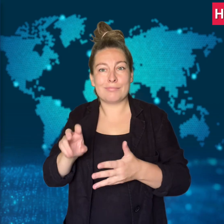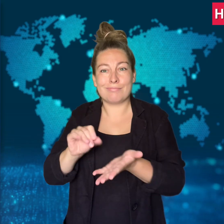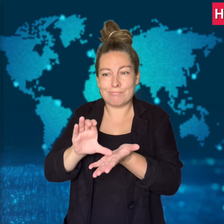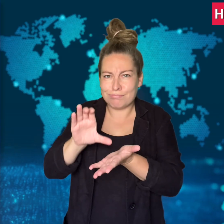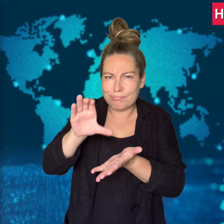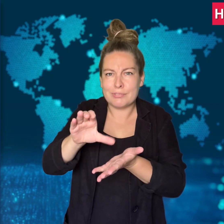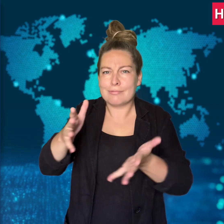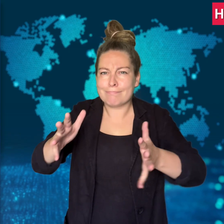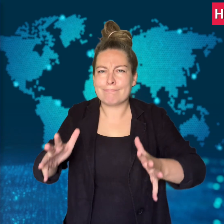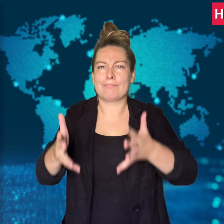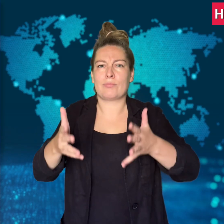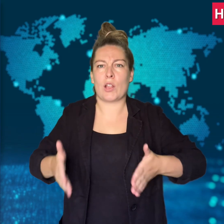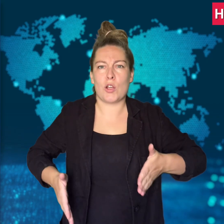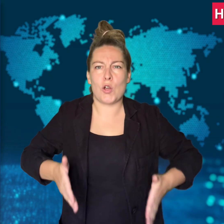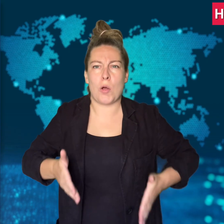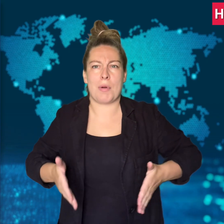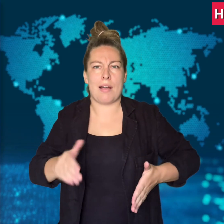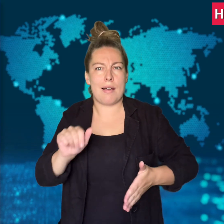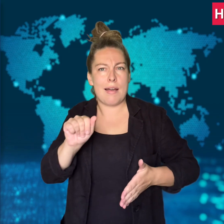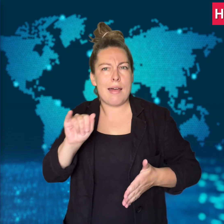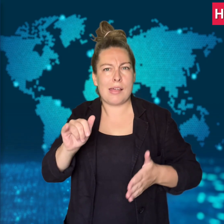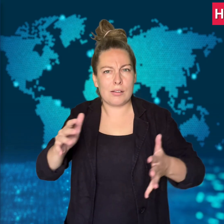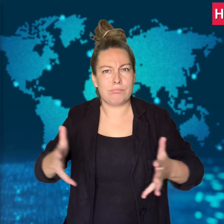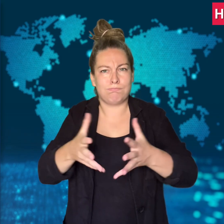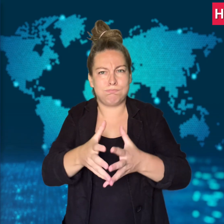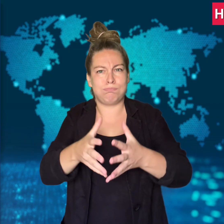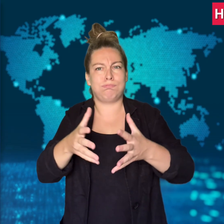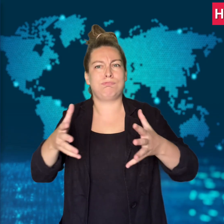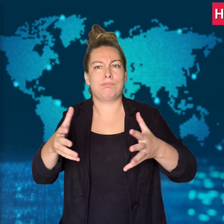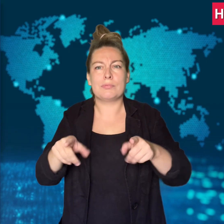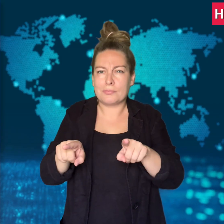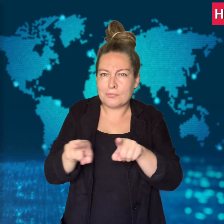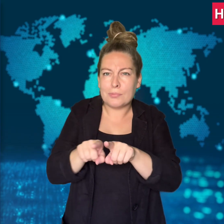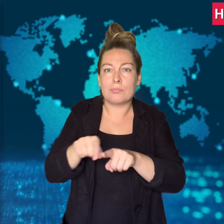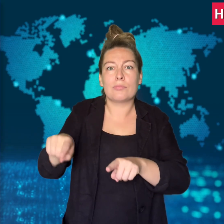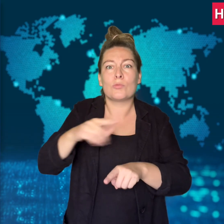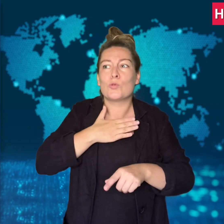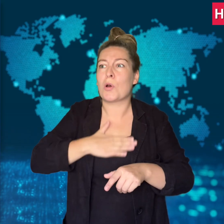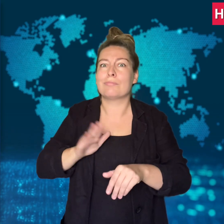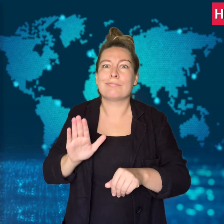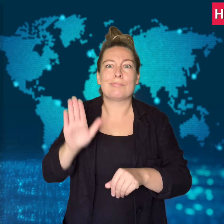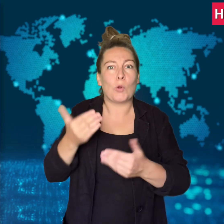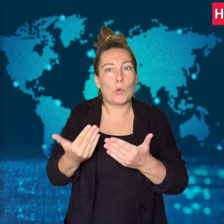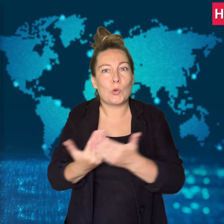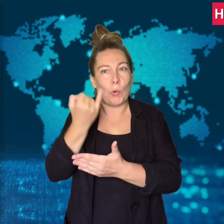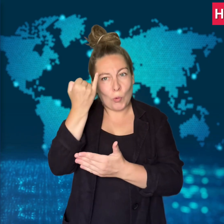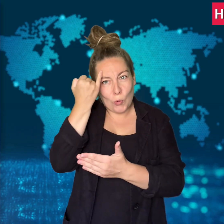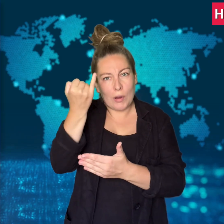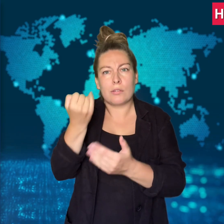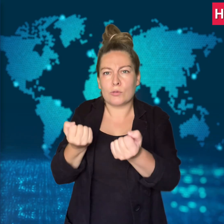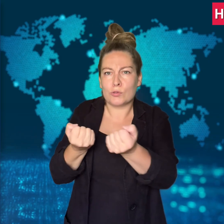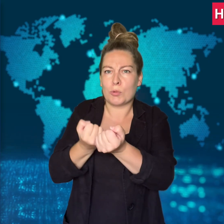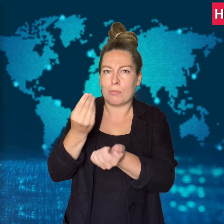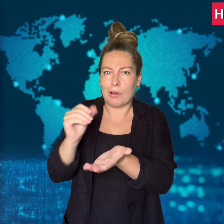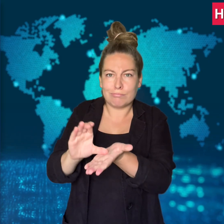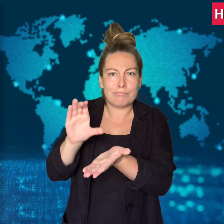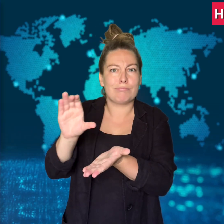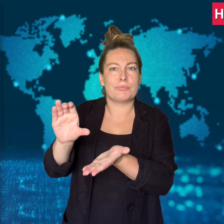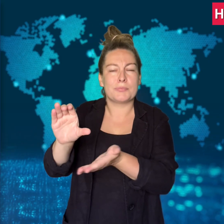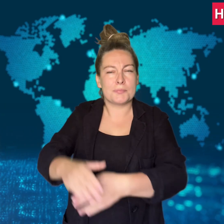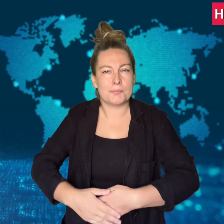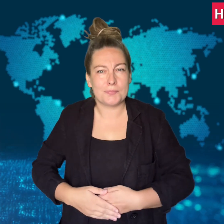and AI, with new funding and subsidies planned for startups.